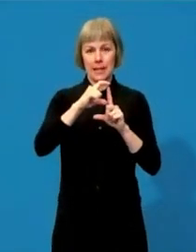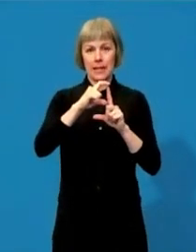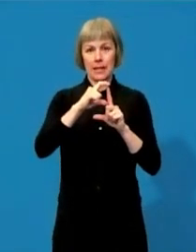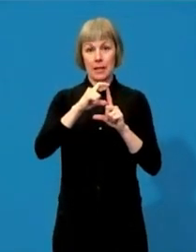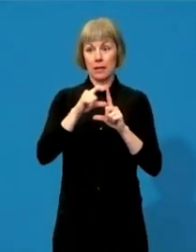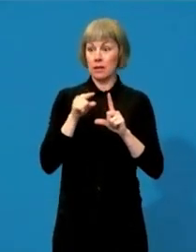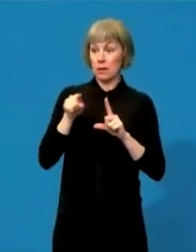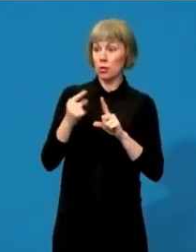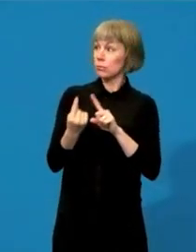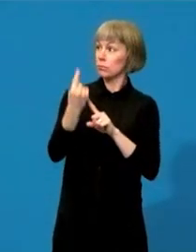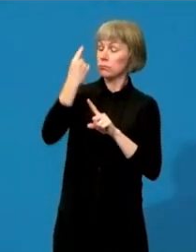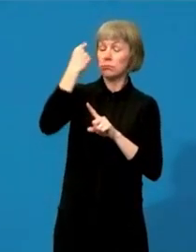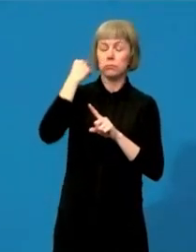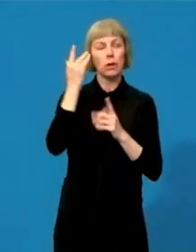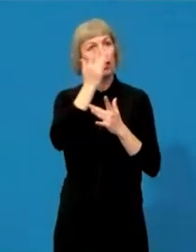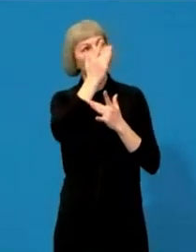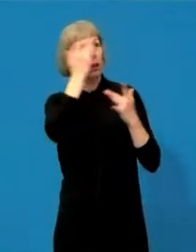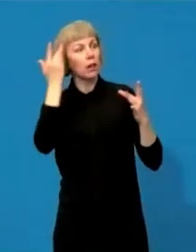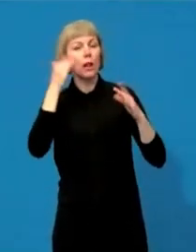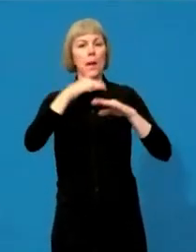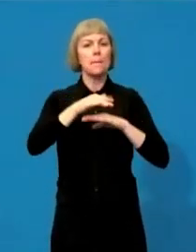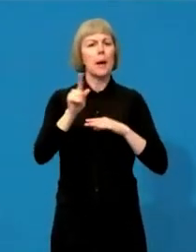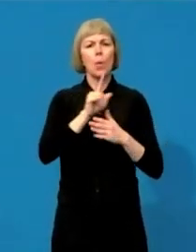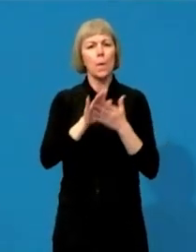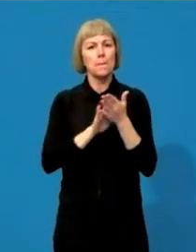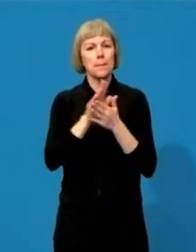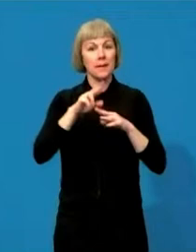unaware of, I understand, until Tristan and his sister came?